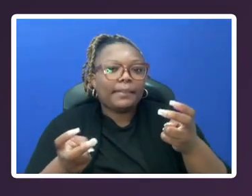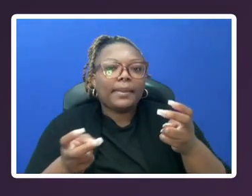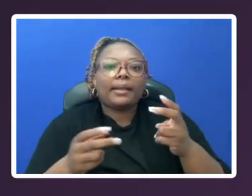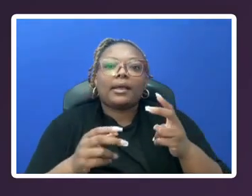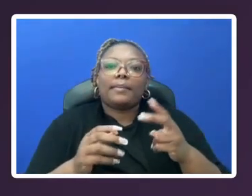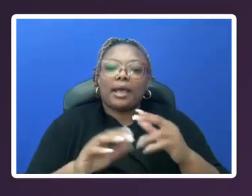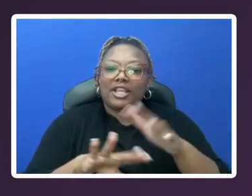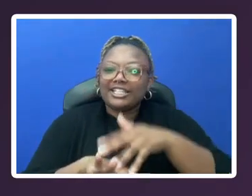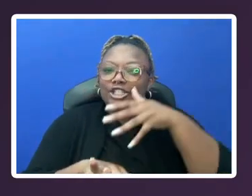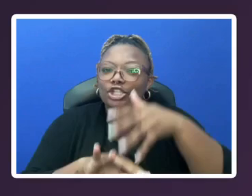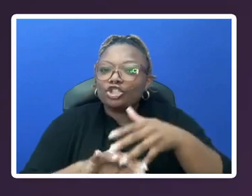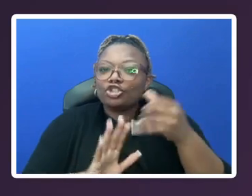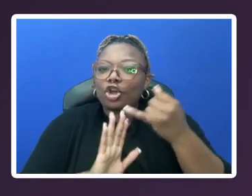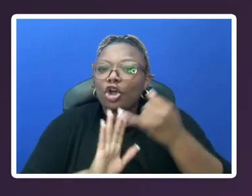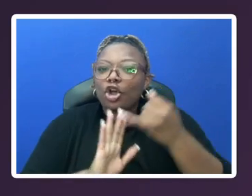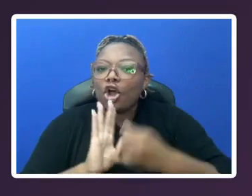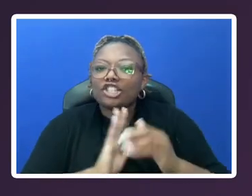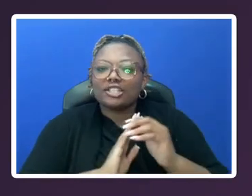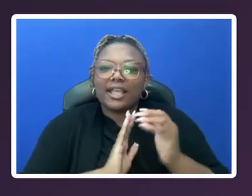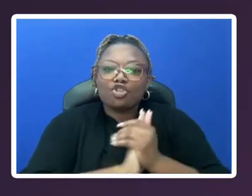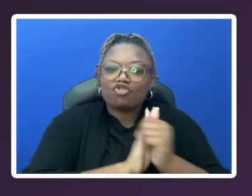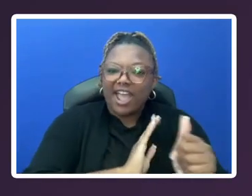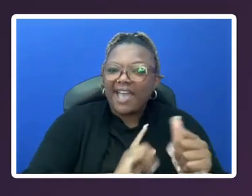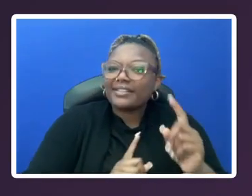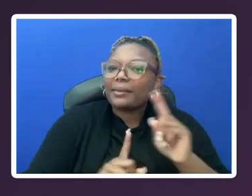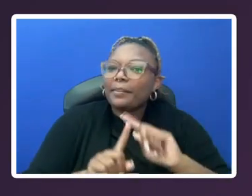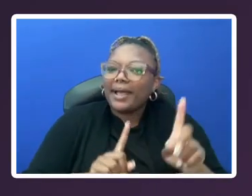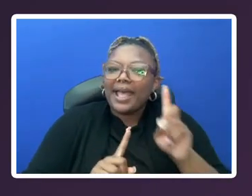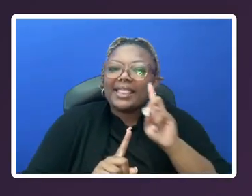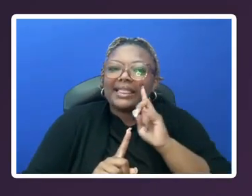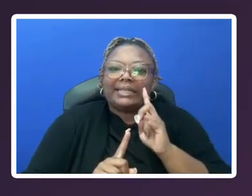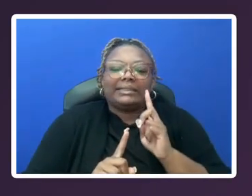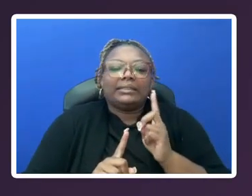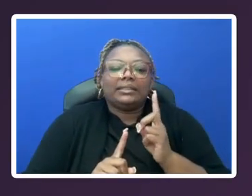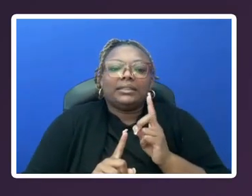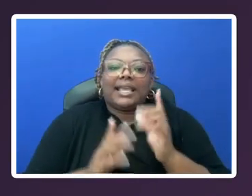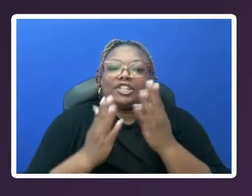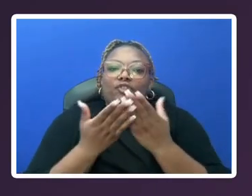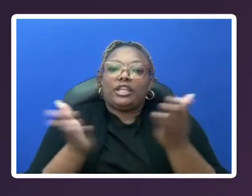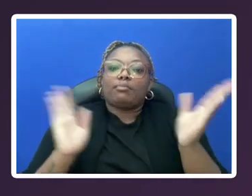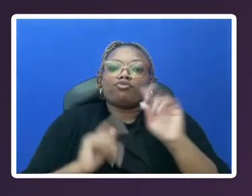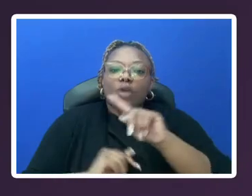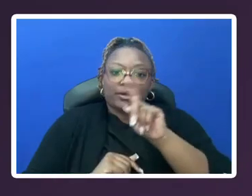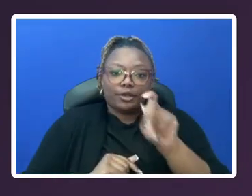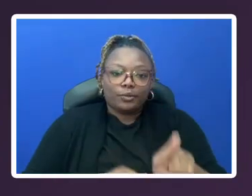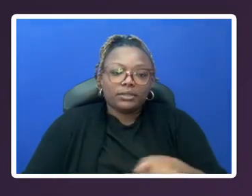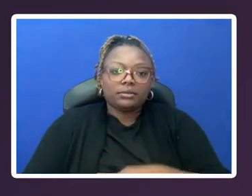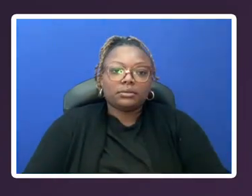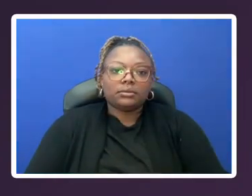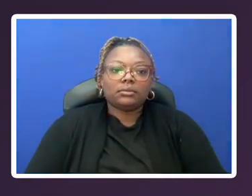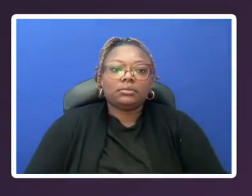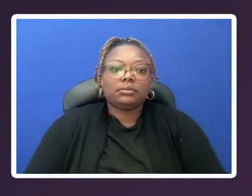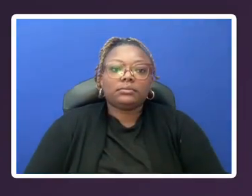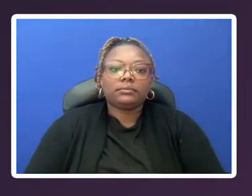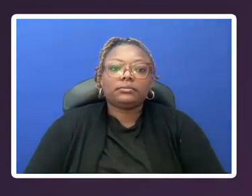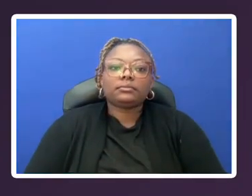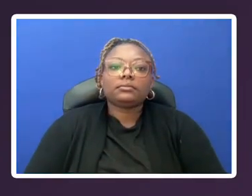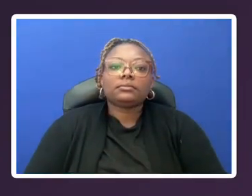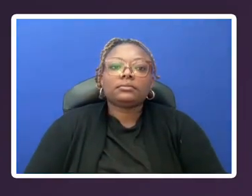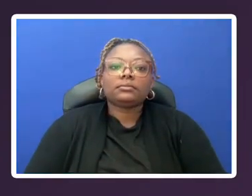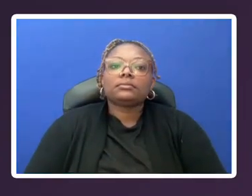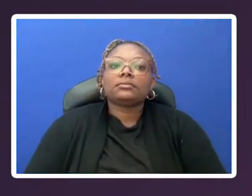the issues. But it is such a broad question. Yeah. Are there any other arts materials on our website